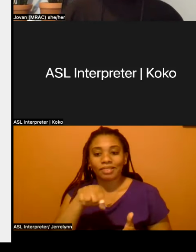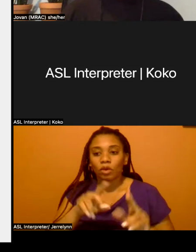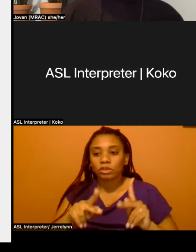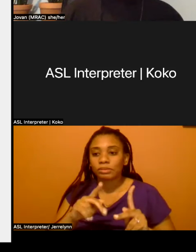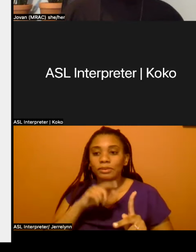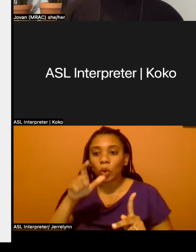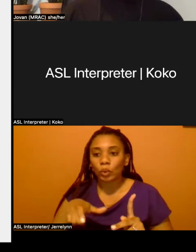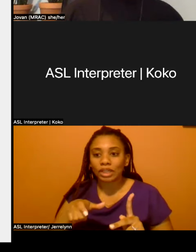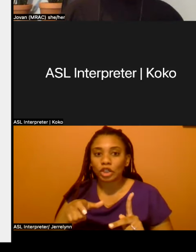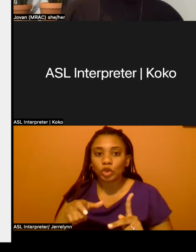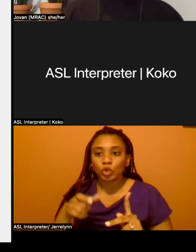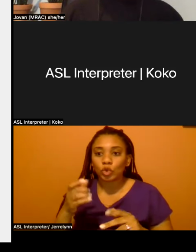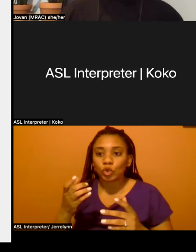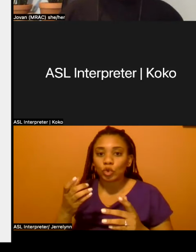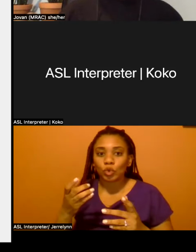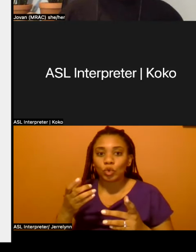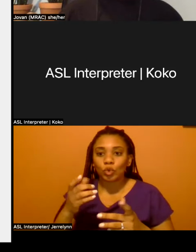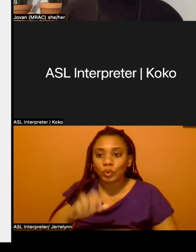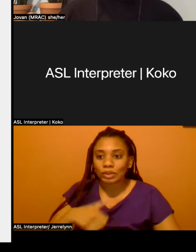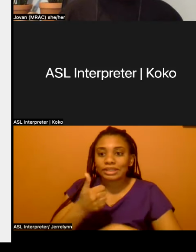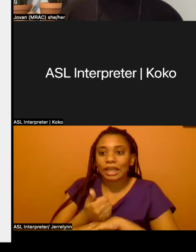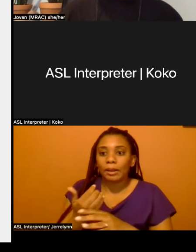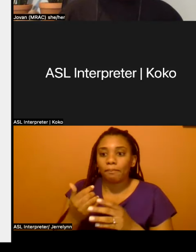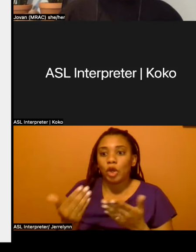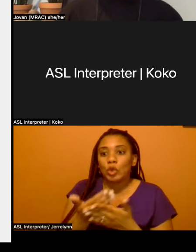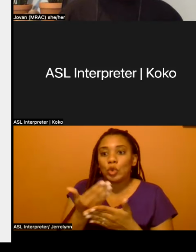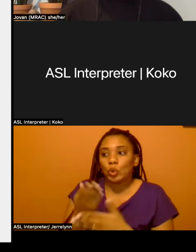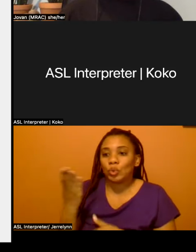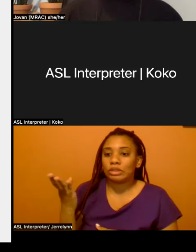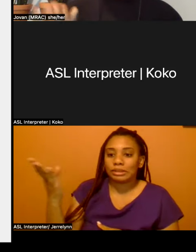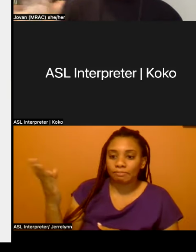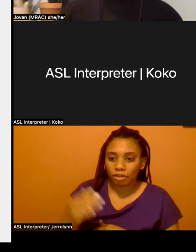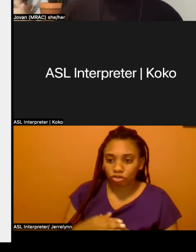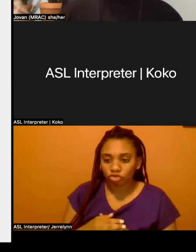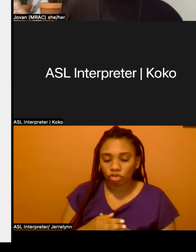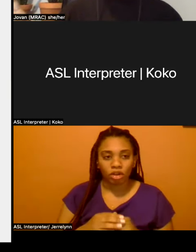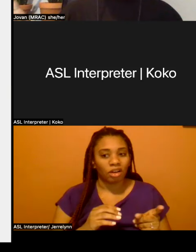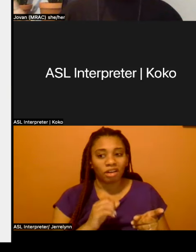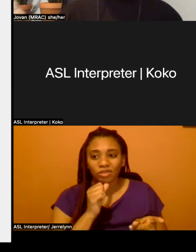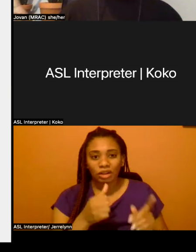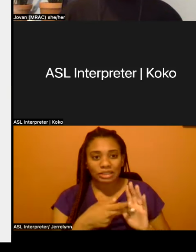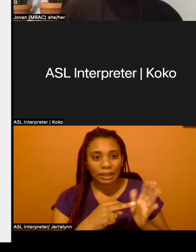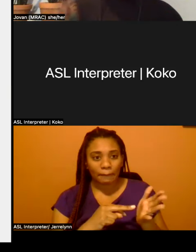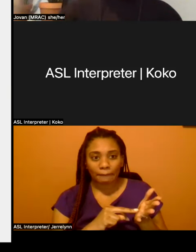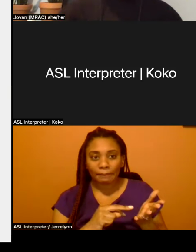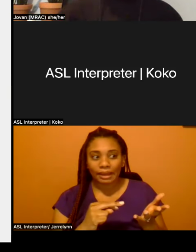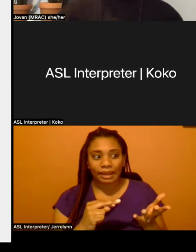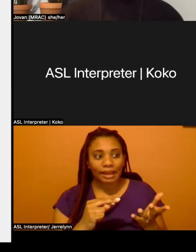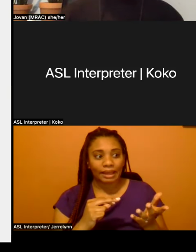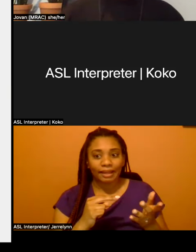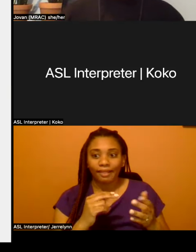Does that answer your question? - [Mirella] And that does not mean that they have more favor. - They don't have an advantage. They just have a submission.